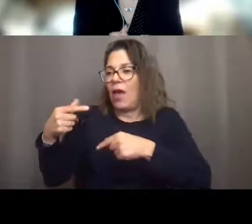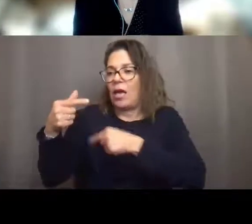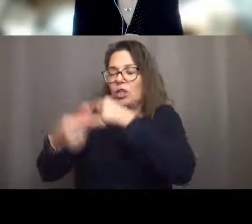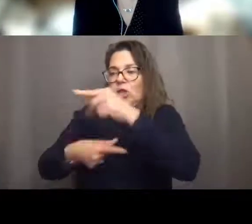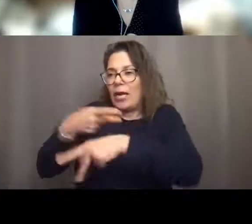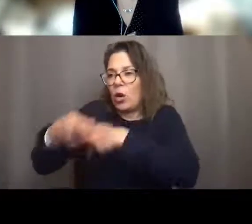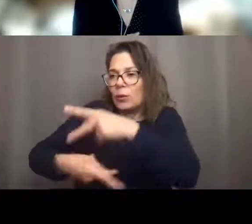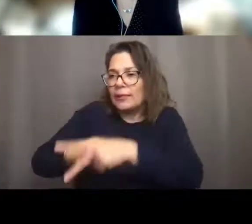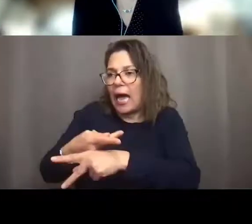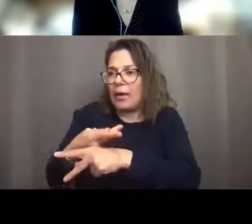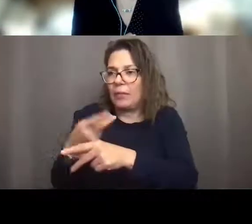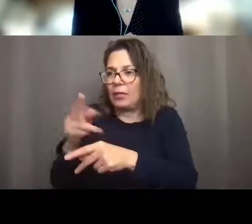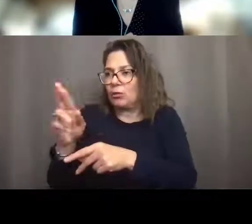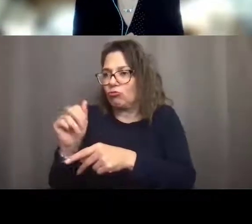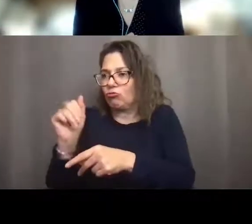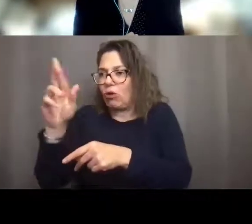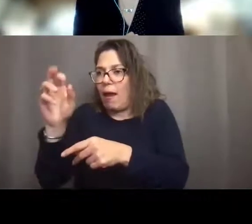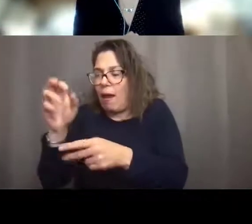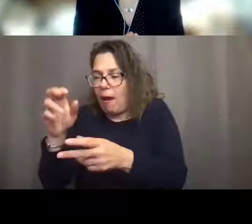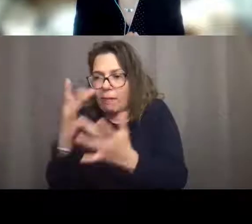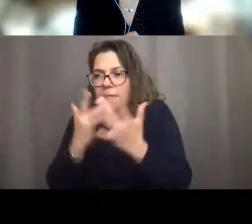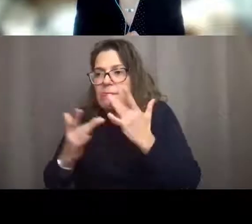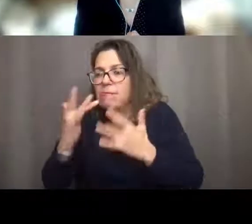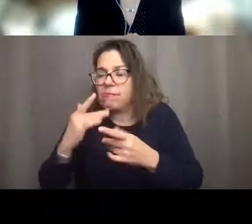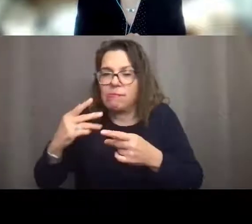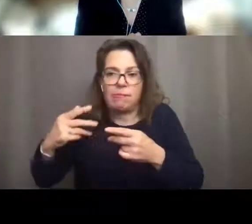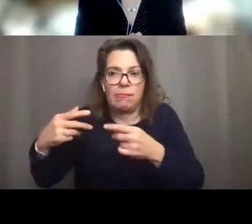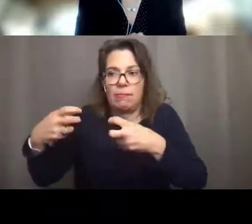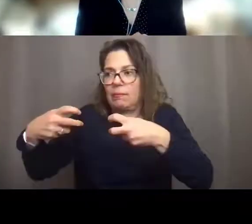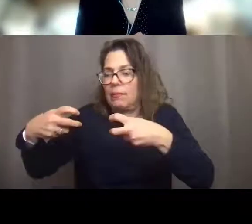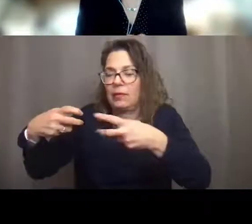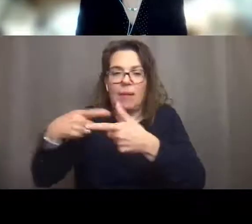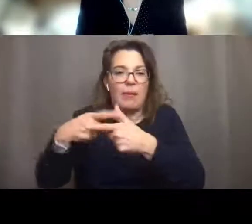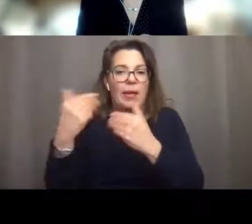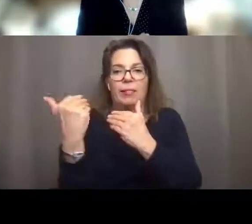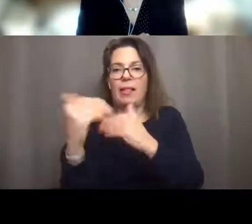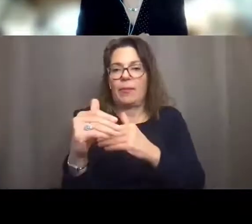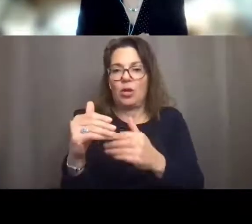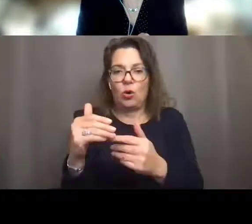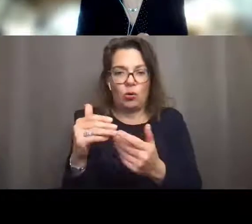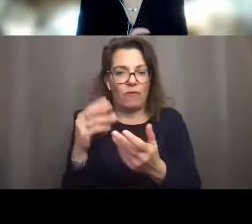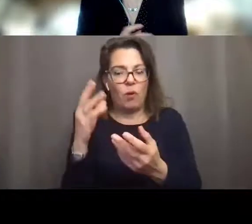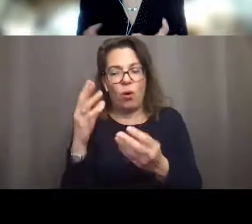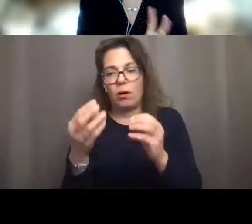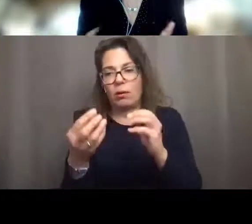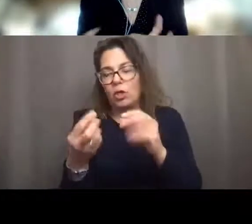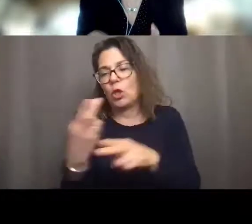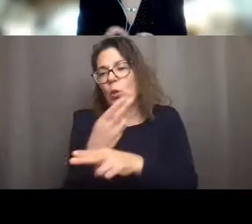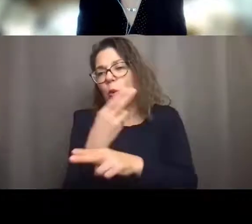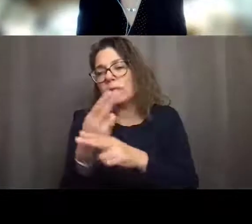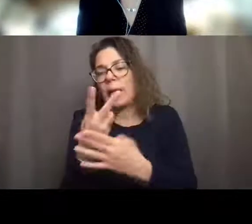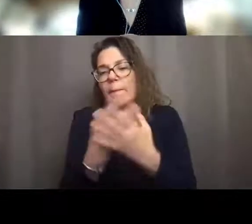their interest is very rare, that could limit you as far as using both males and females